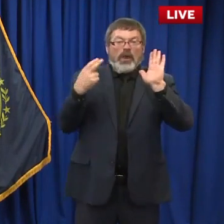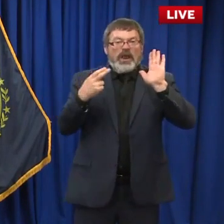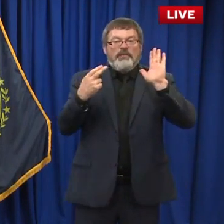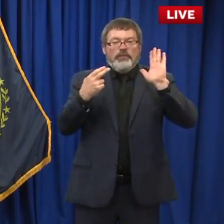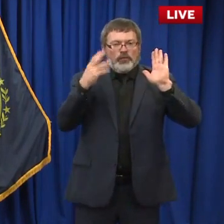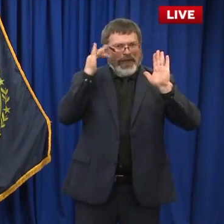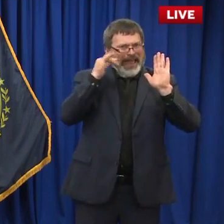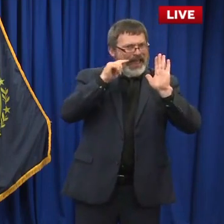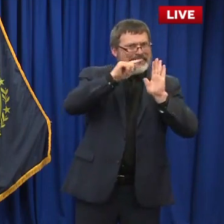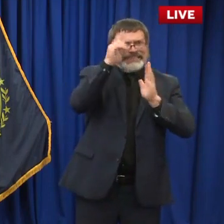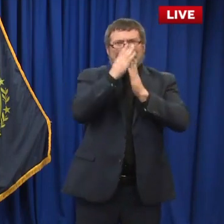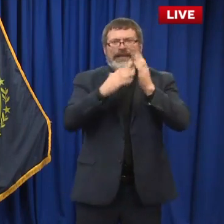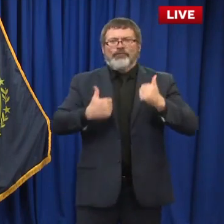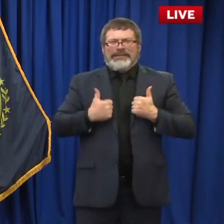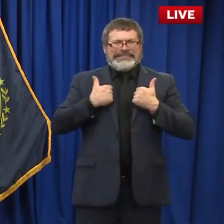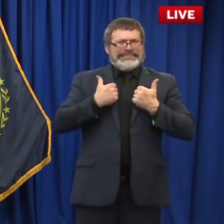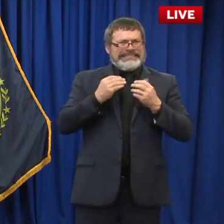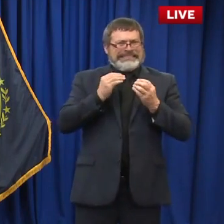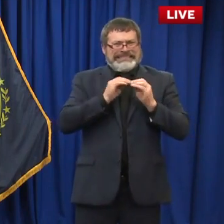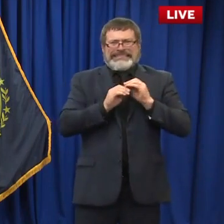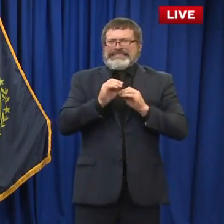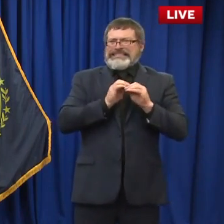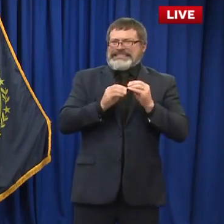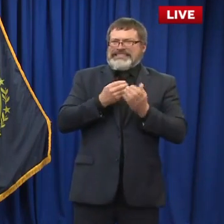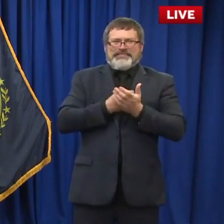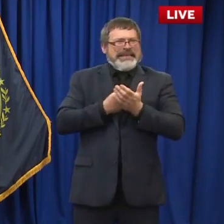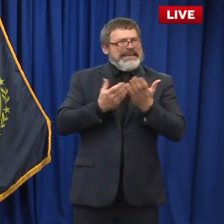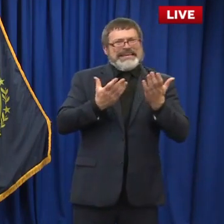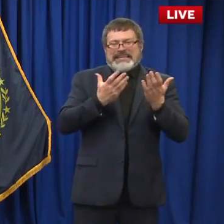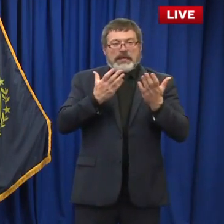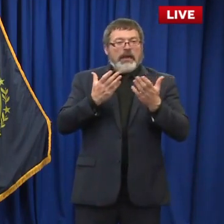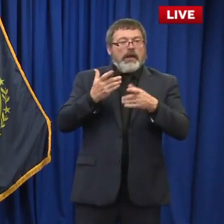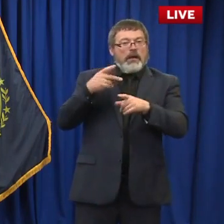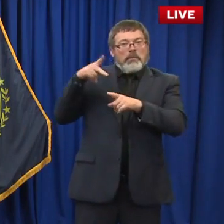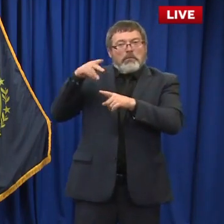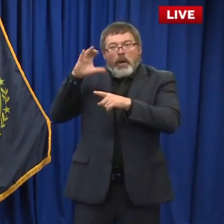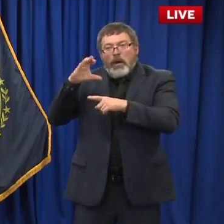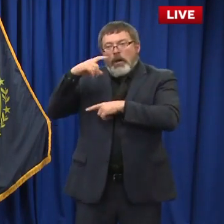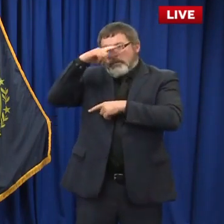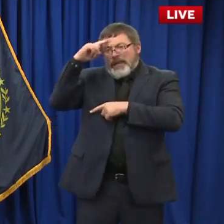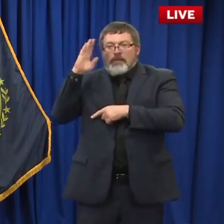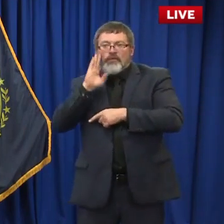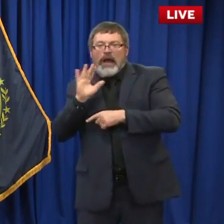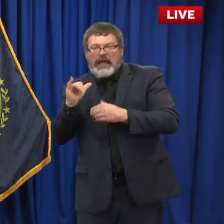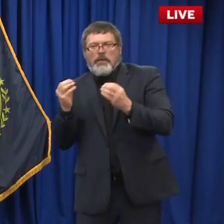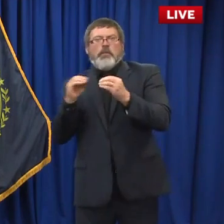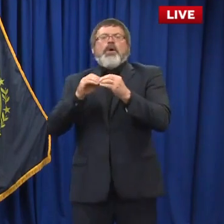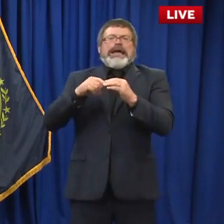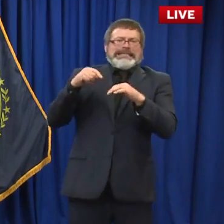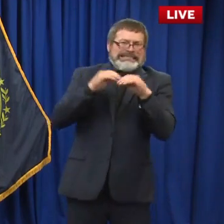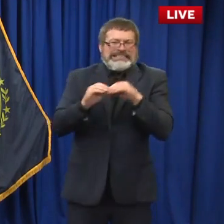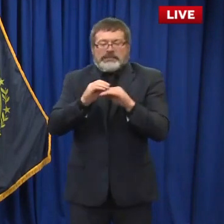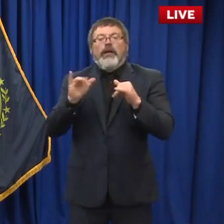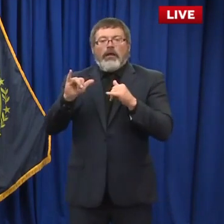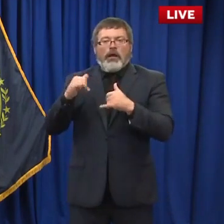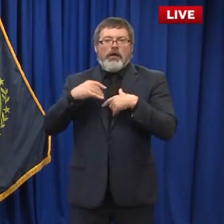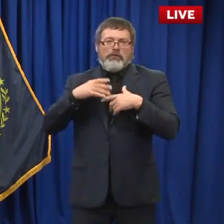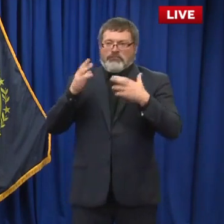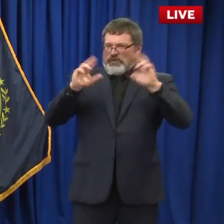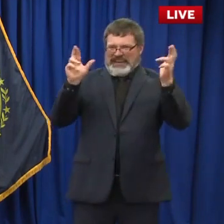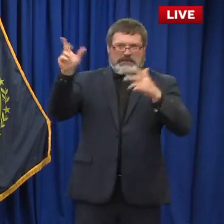GENERALLY, THOSE THAT MIGHT BE MARGINALIZED ECONOMICALLY, THAT, AGAIN, THAT DON'T COME INTO WHAT I GUESS WE TRADITIONALLY WALL THE MAINSTREAM HEALTH CARING MIX.